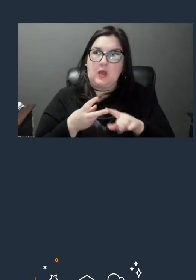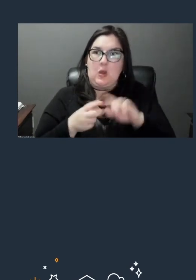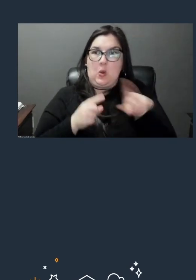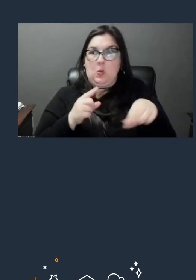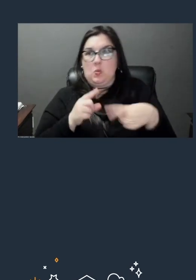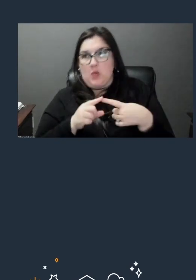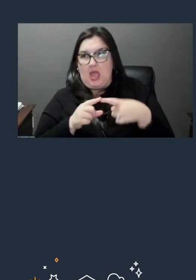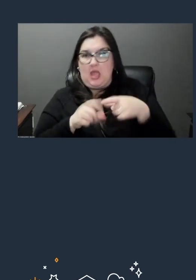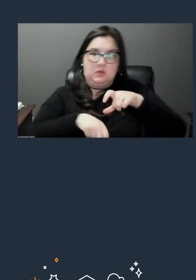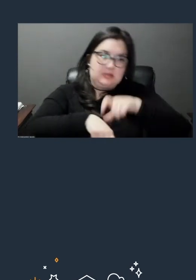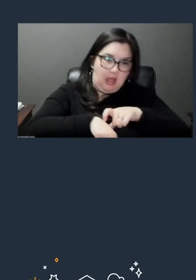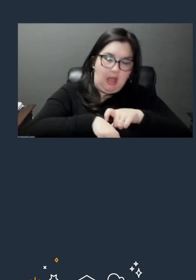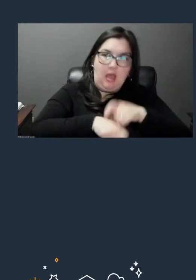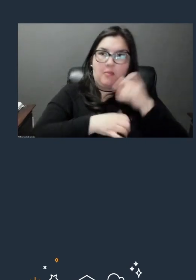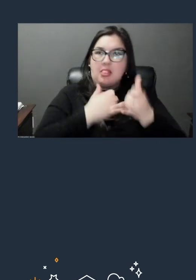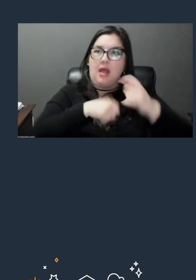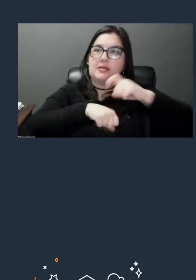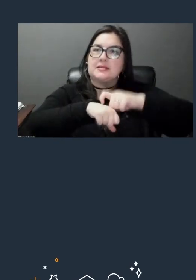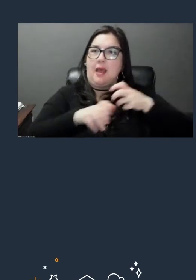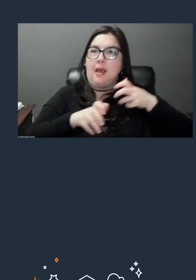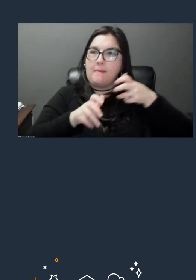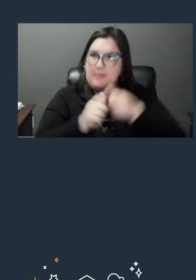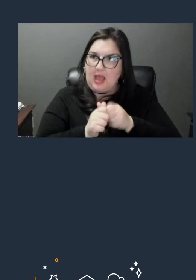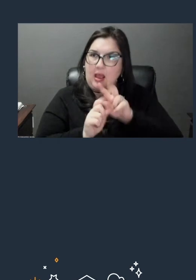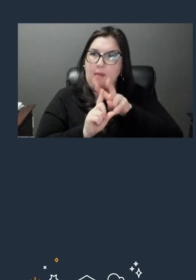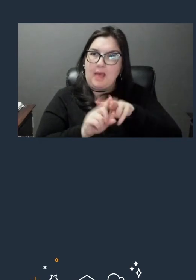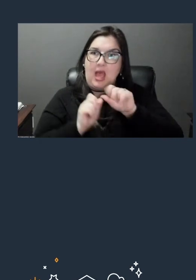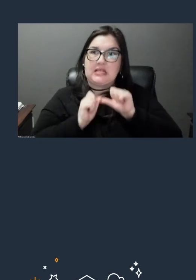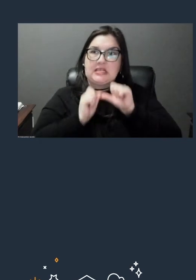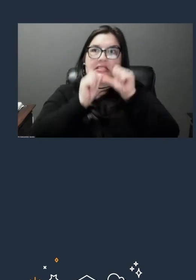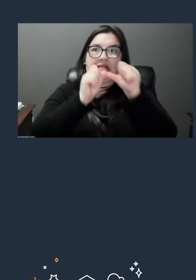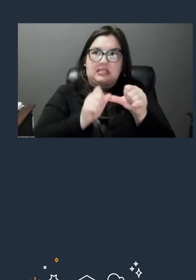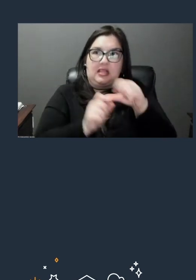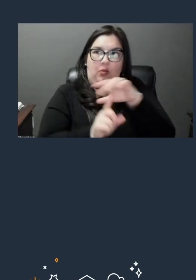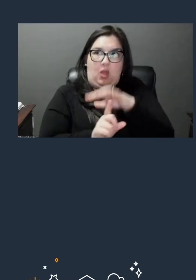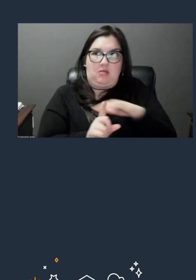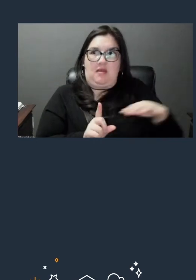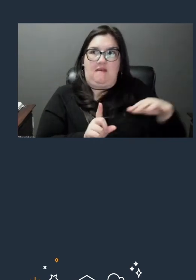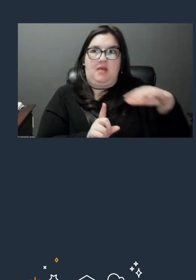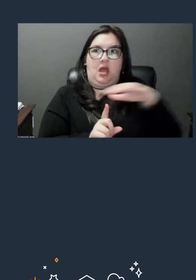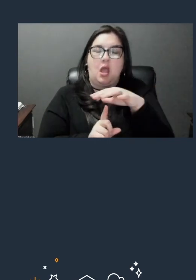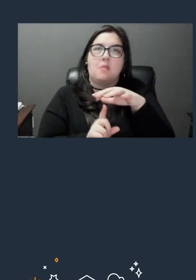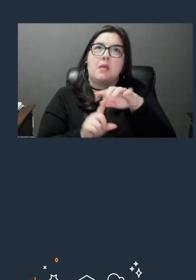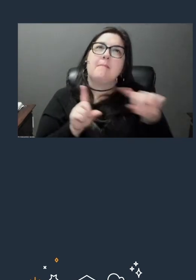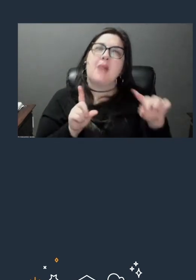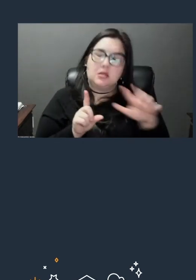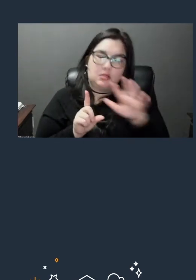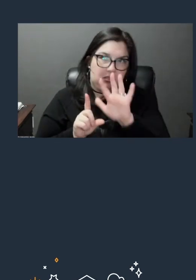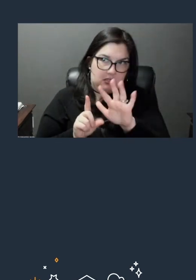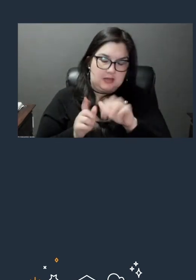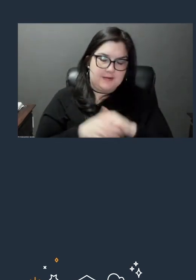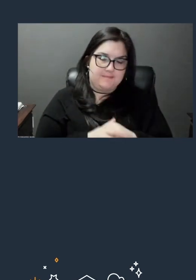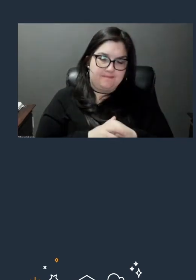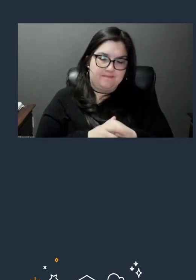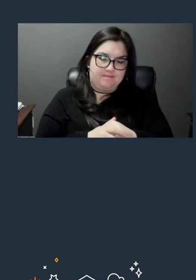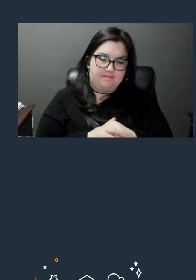and that it's applied consistently across the environment, but I need to test it, right?